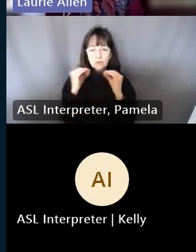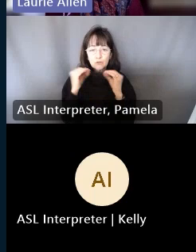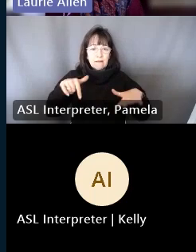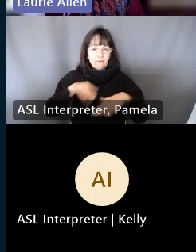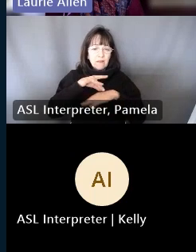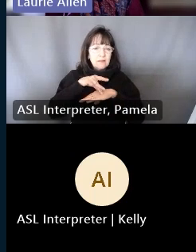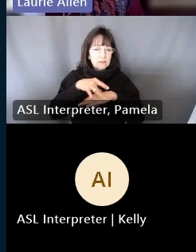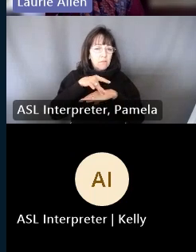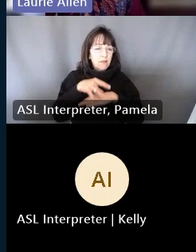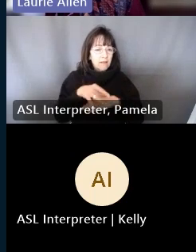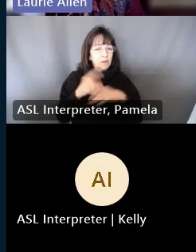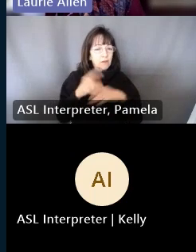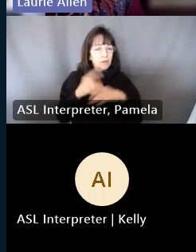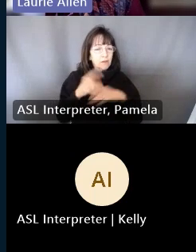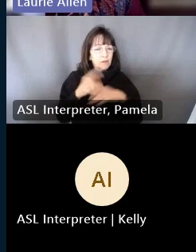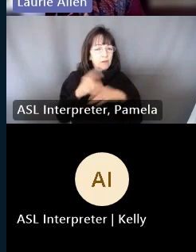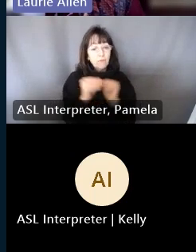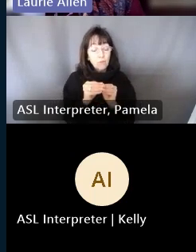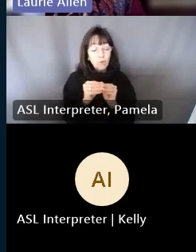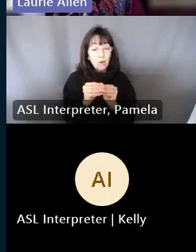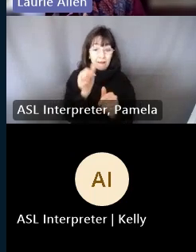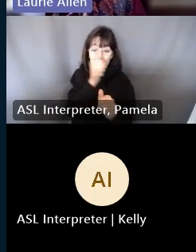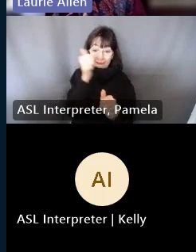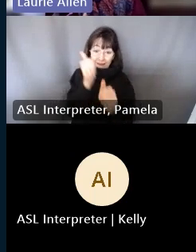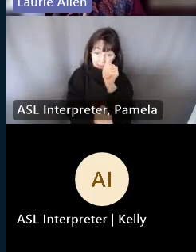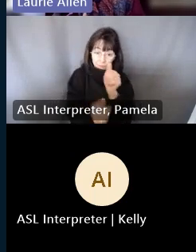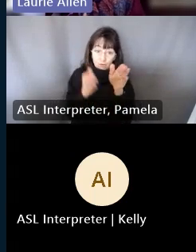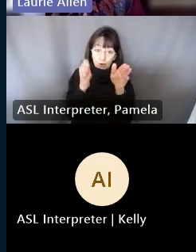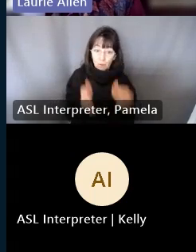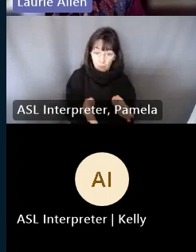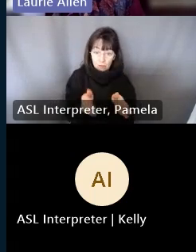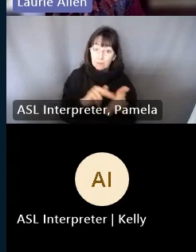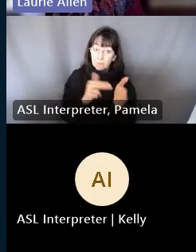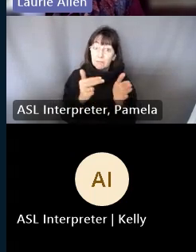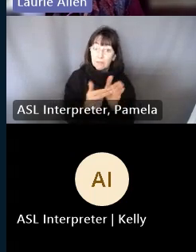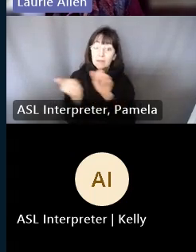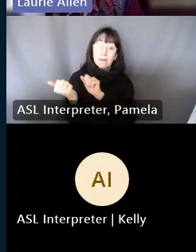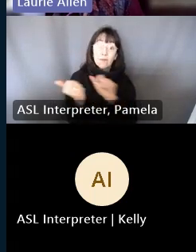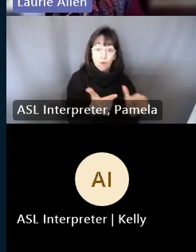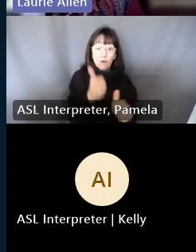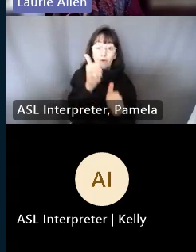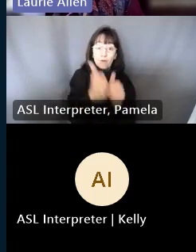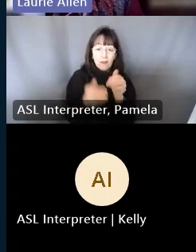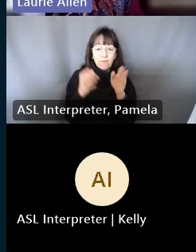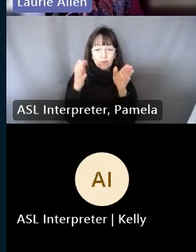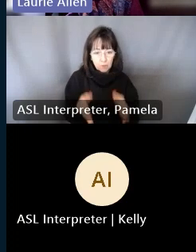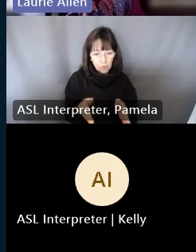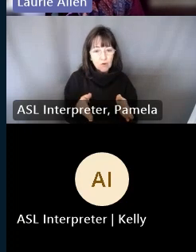and by every person we mean every person, regardless of ability. We believe that accessibility is a fundamental right.